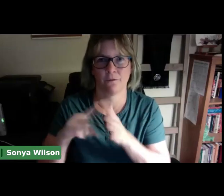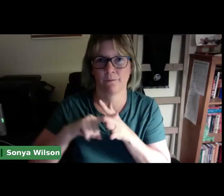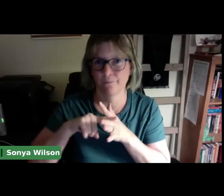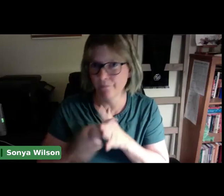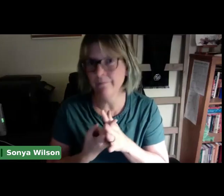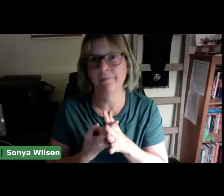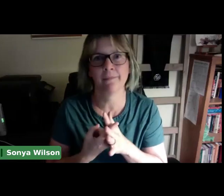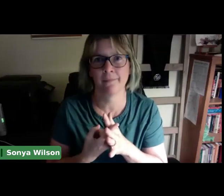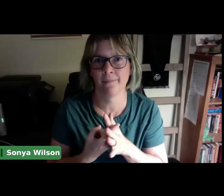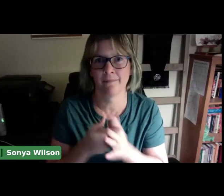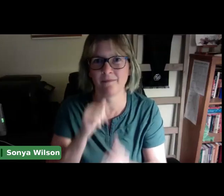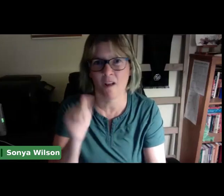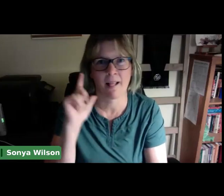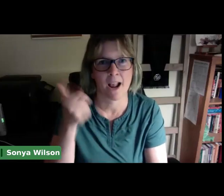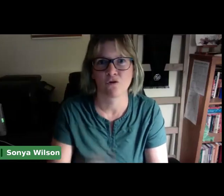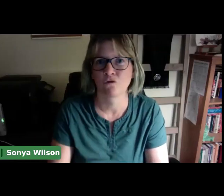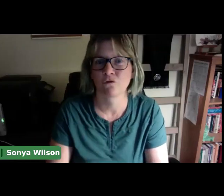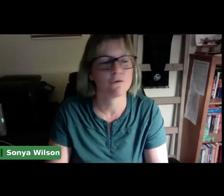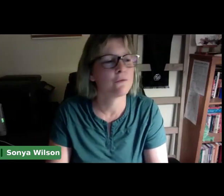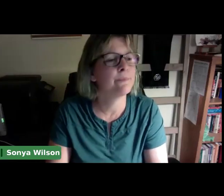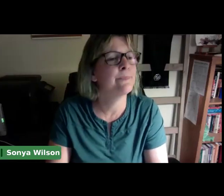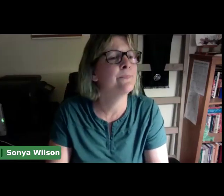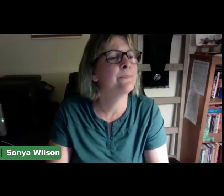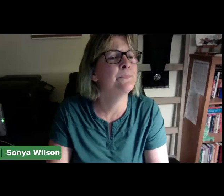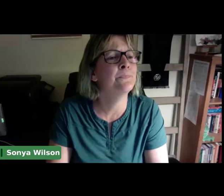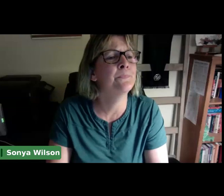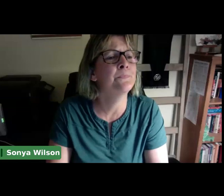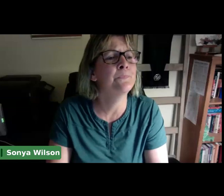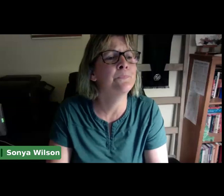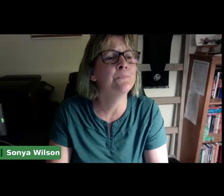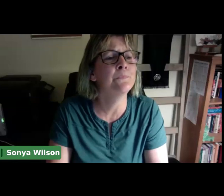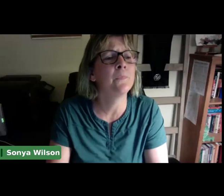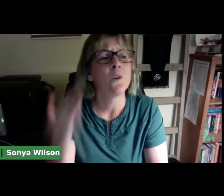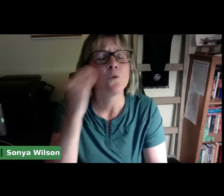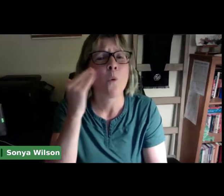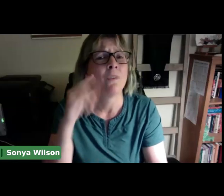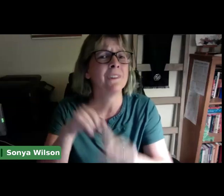Everything that I've been talking about just have access and accessibility be part of the